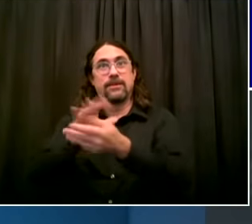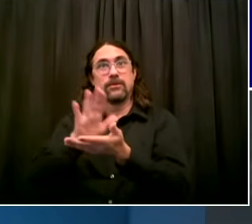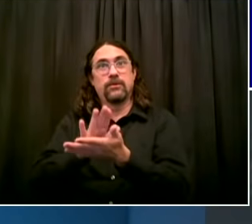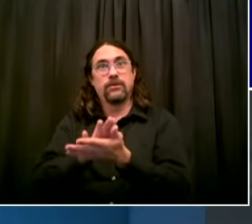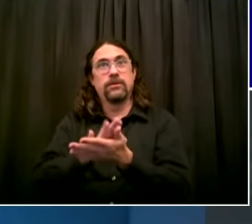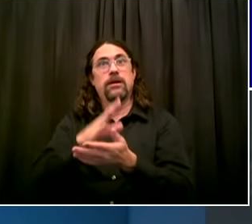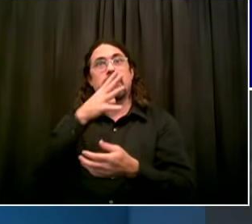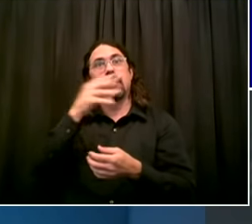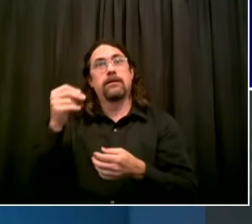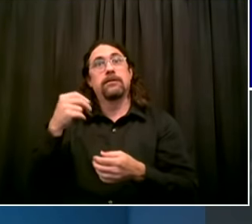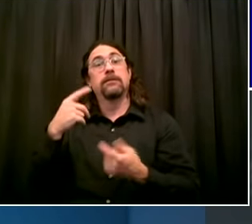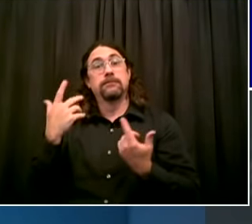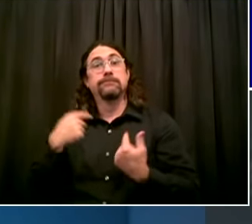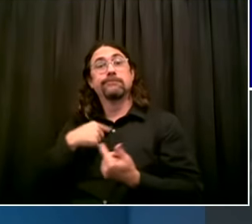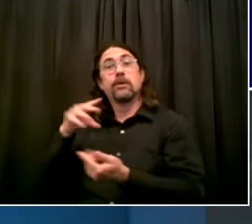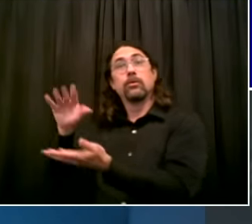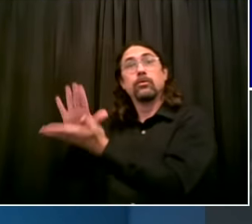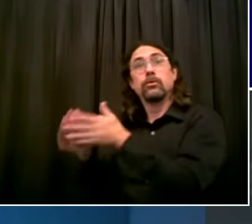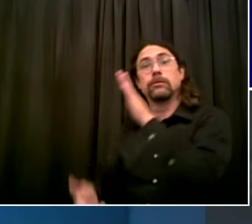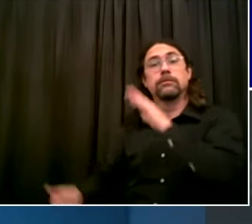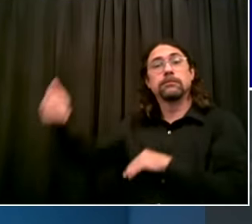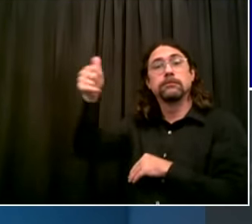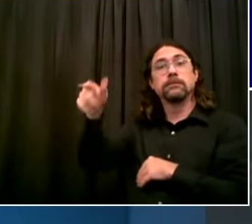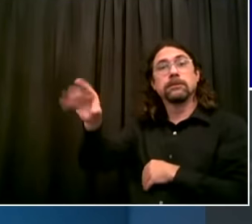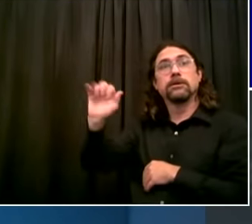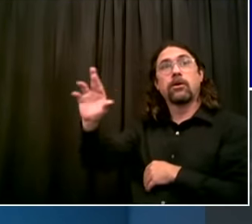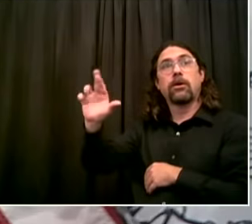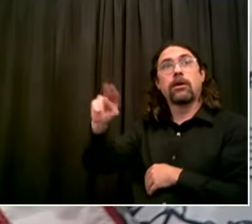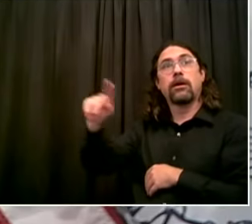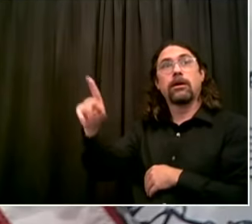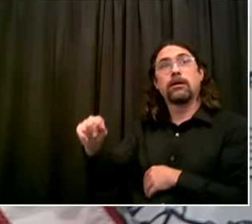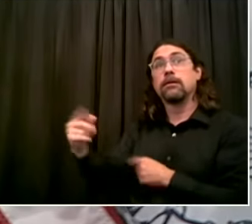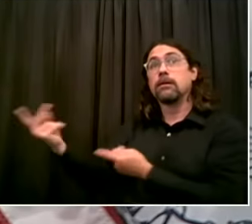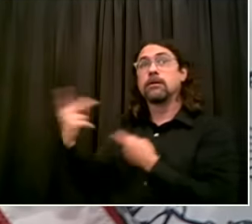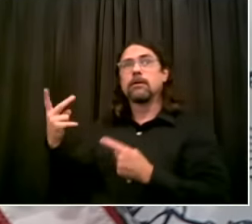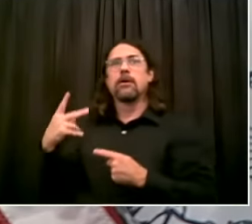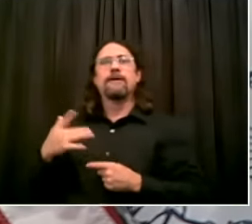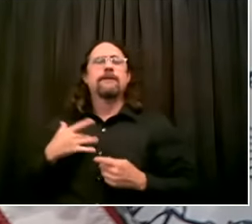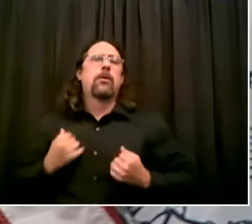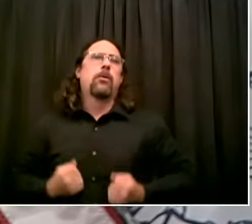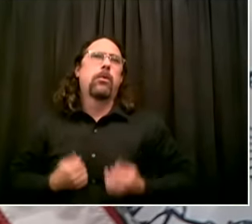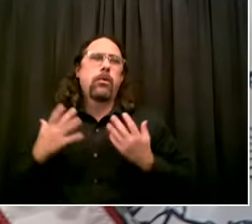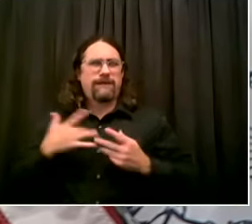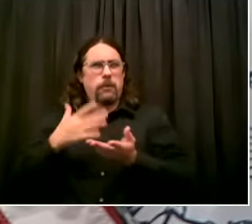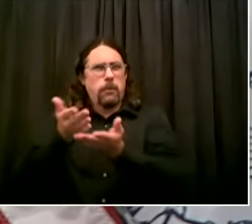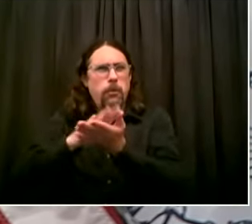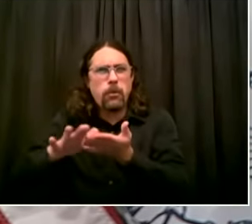THE CITY AND THE FIGHT AGAINST THIS DISEASE AND THE EFFORT TO BRING BACK OUR CITY.